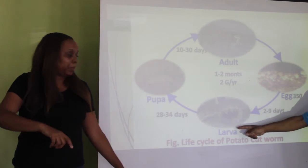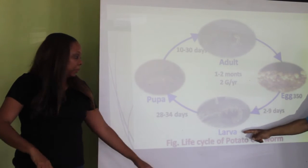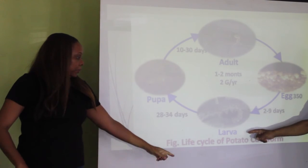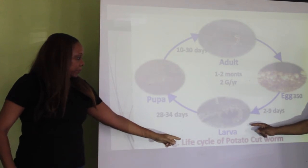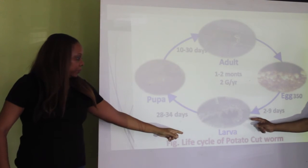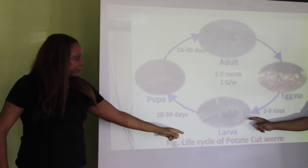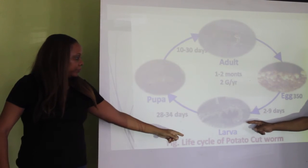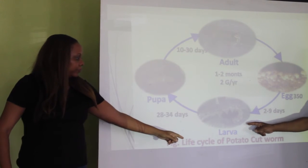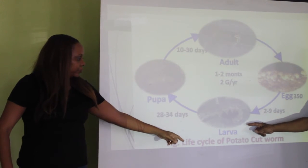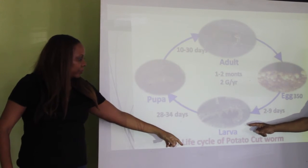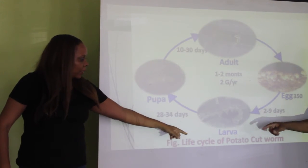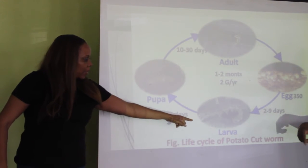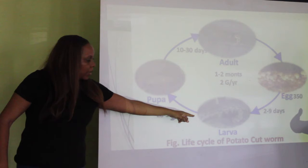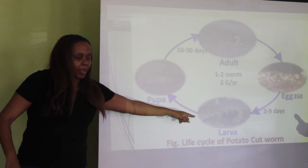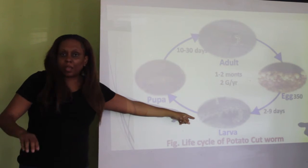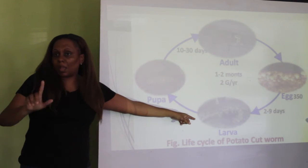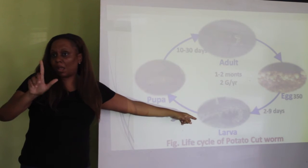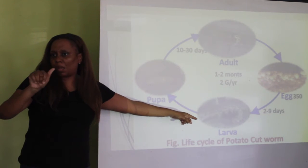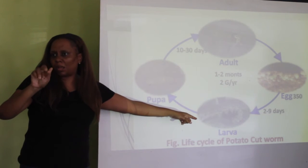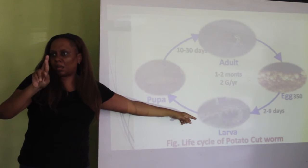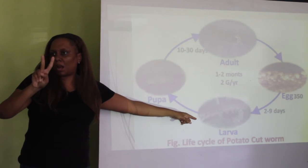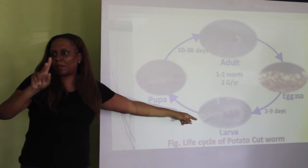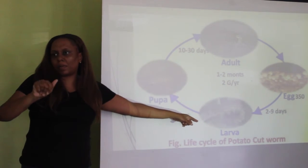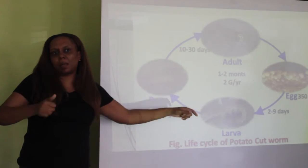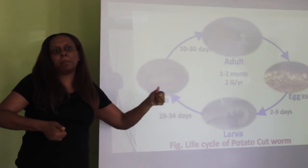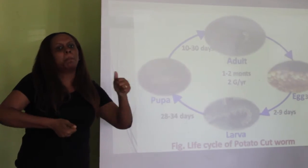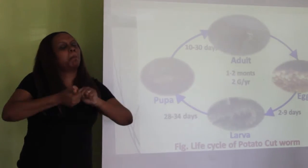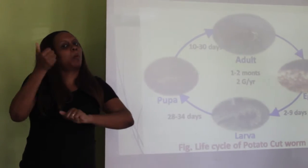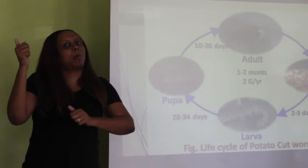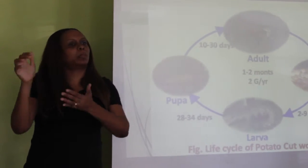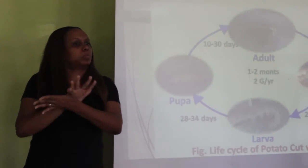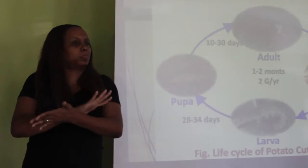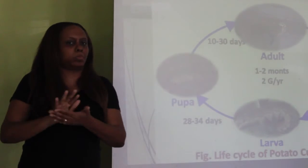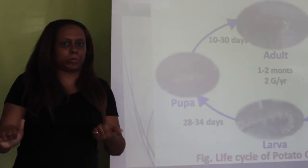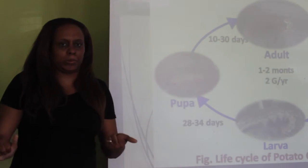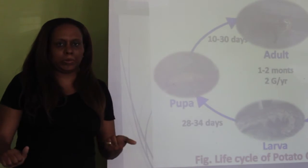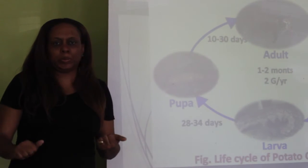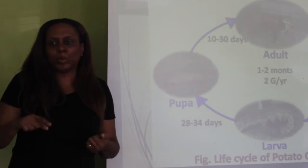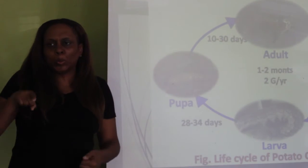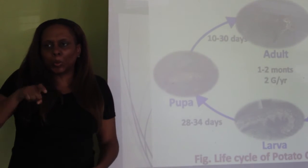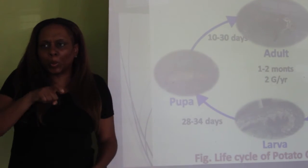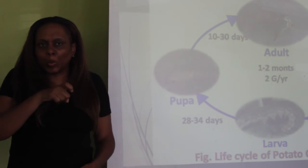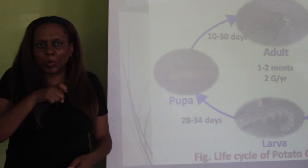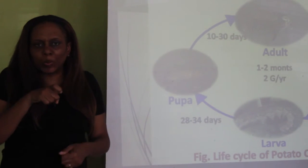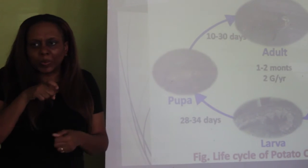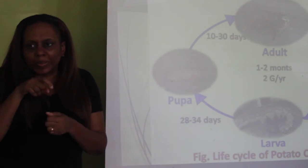the most damage the lava still this is where the worm starts into your leaves some things will take